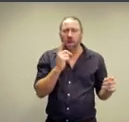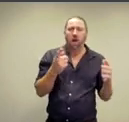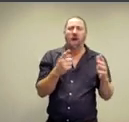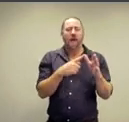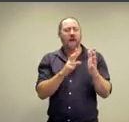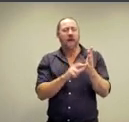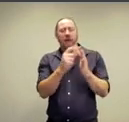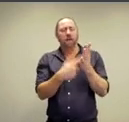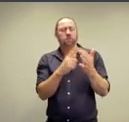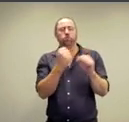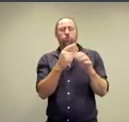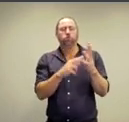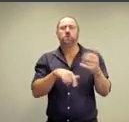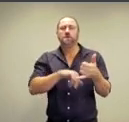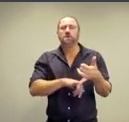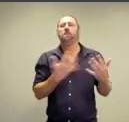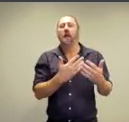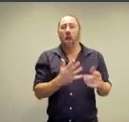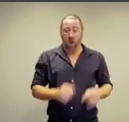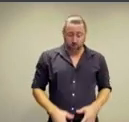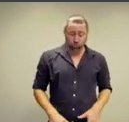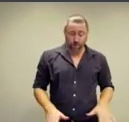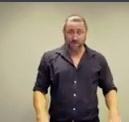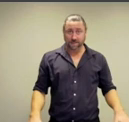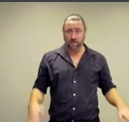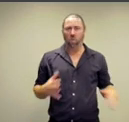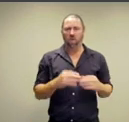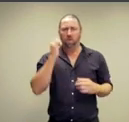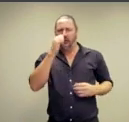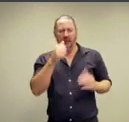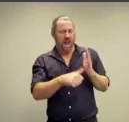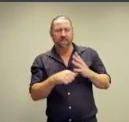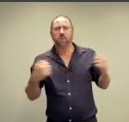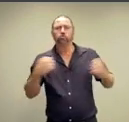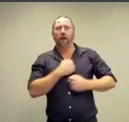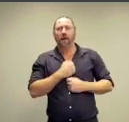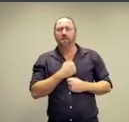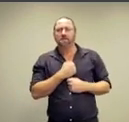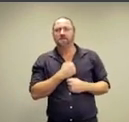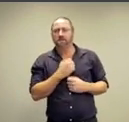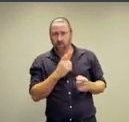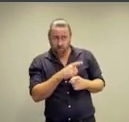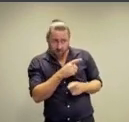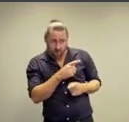androgynous look', and they've put a leather jacket over a dress. What I think is more interesting about